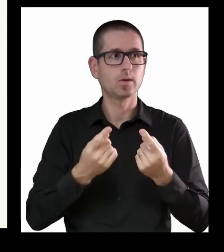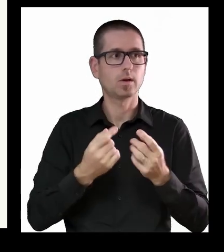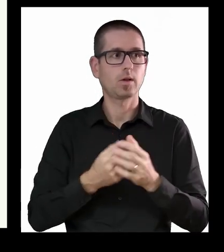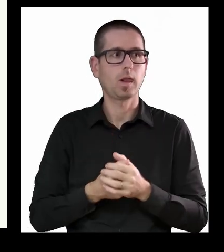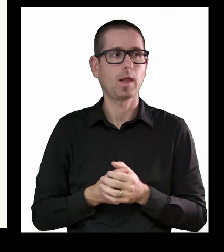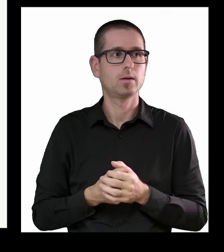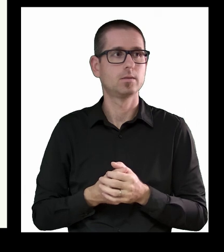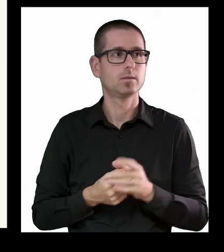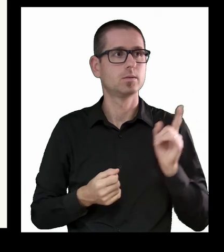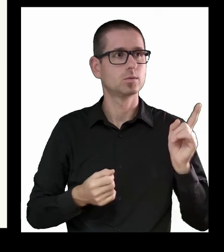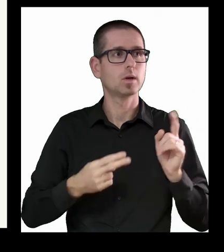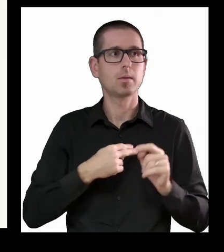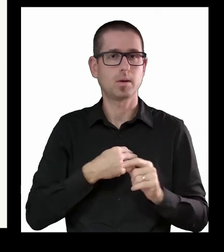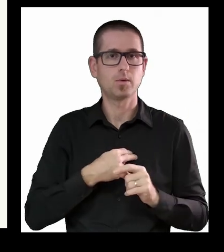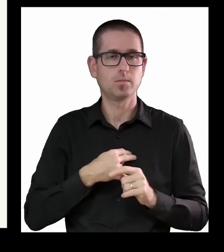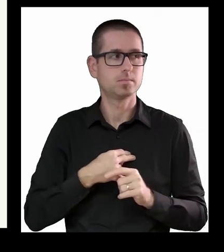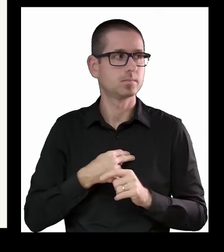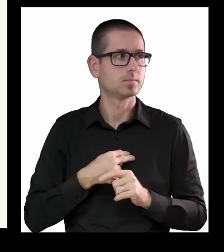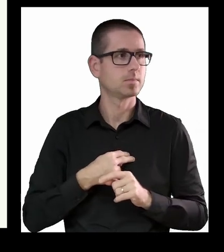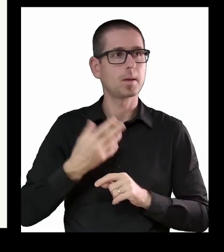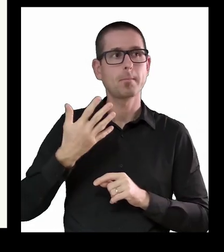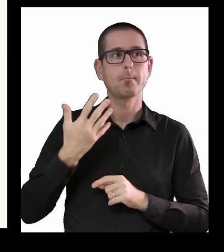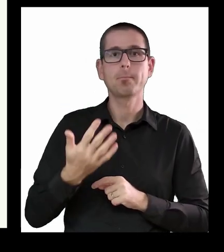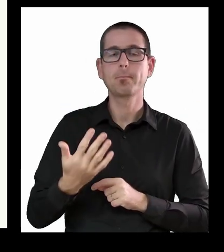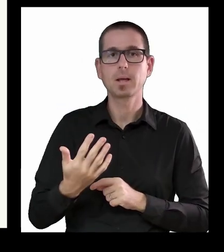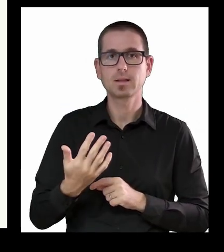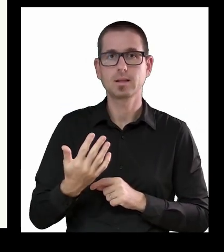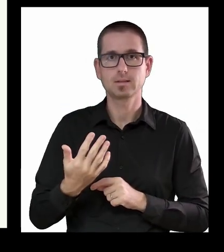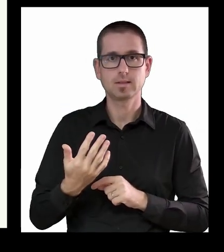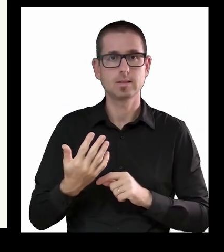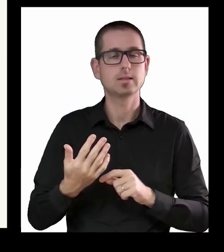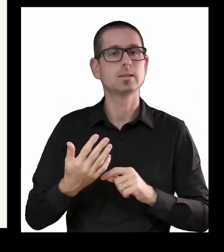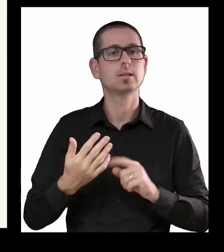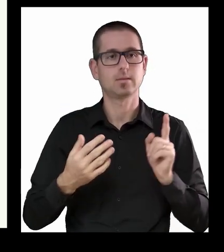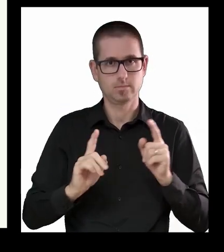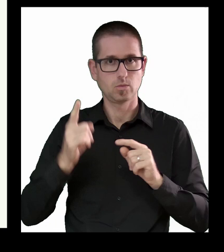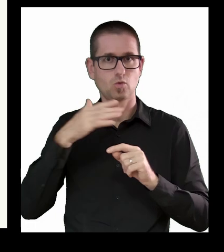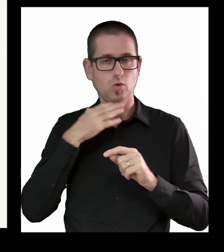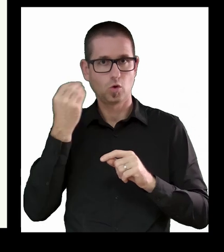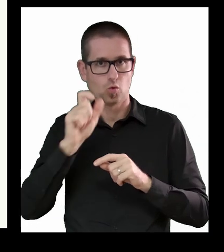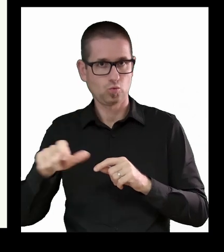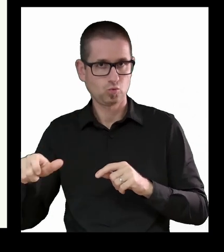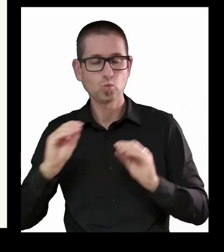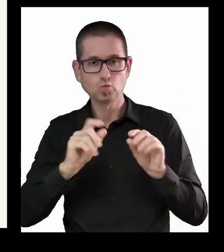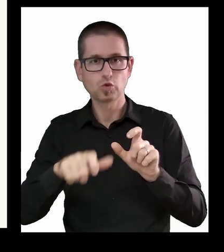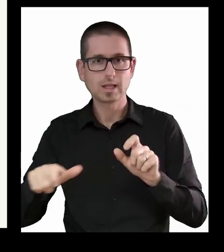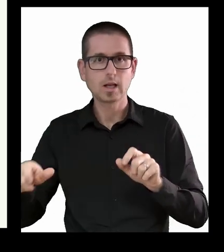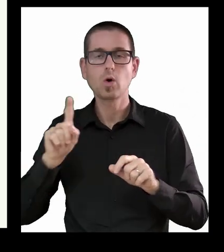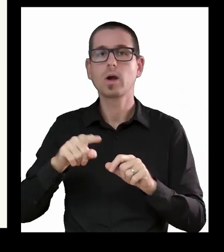to have 50 HEA teachers and five management or